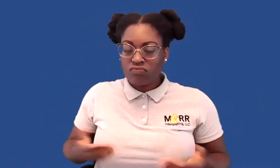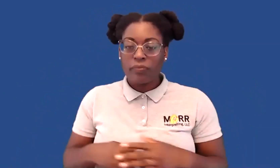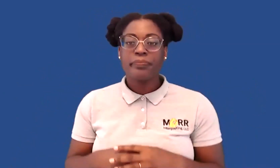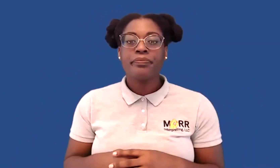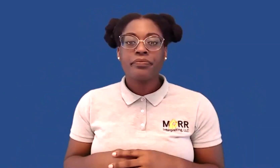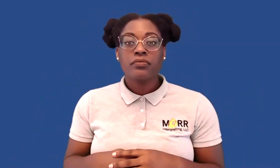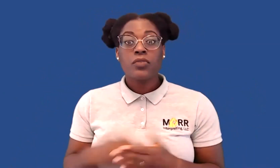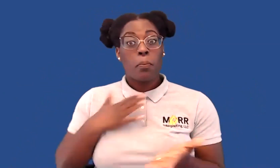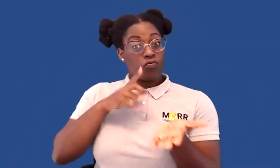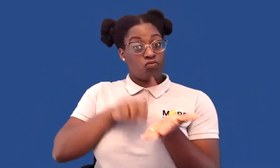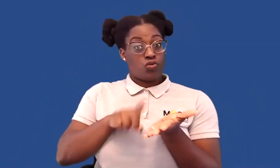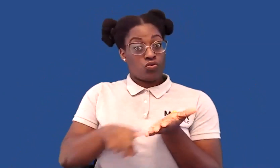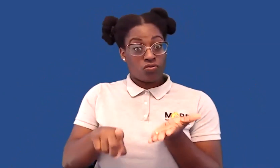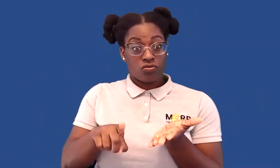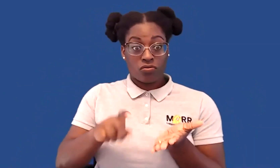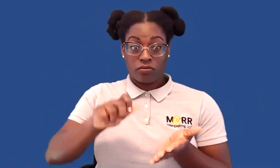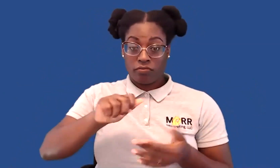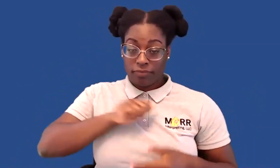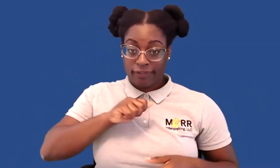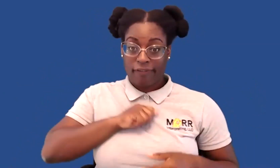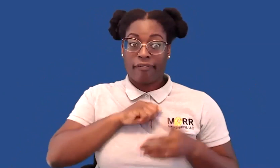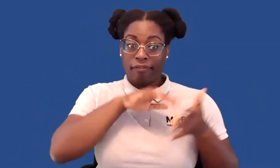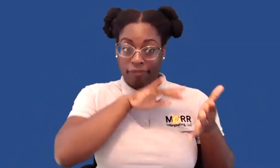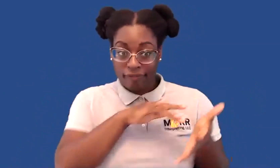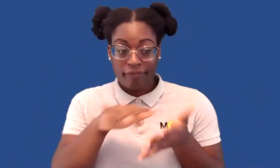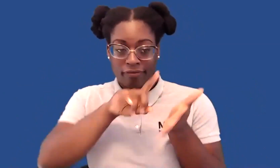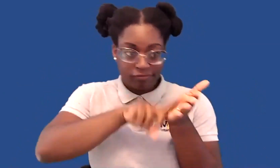asynchronous actually can be beneficial because